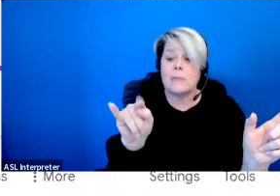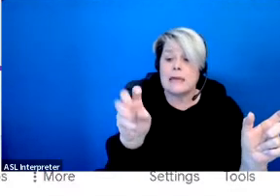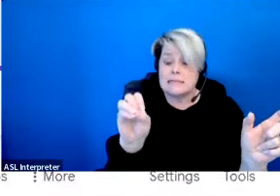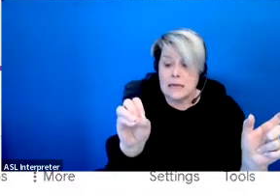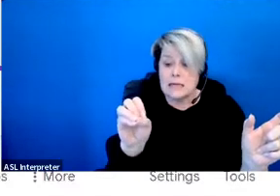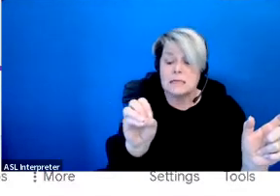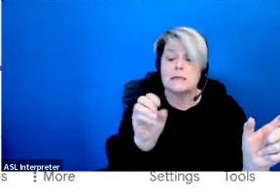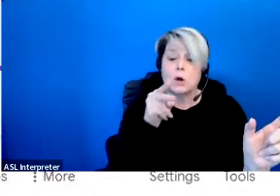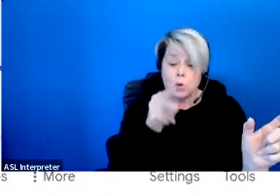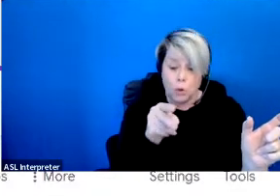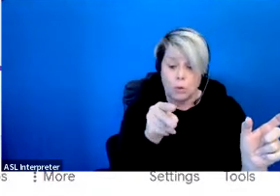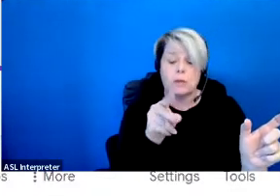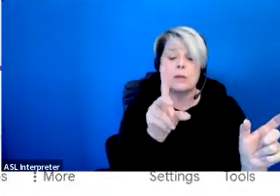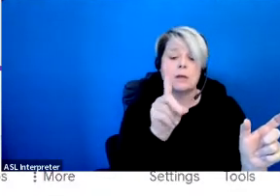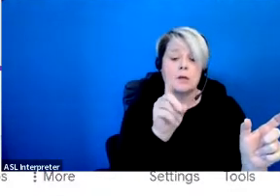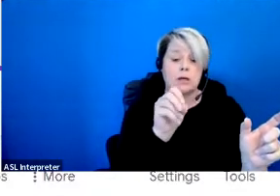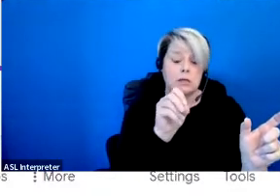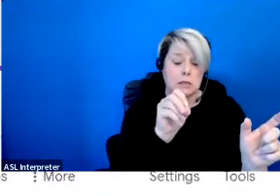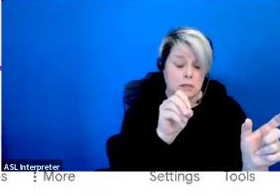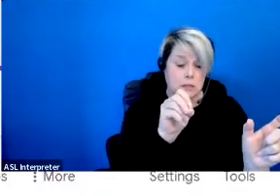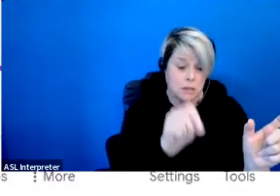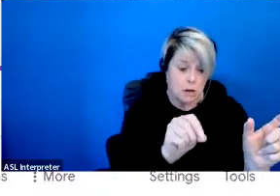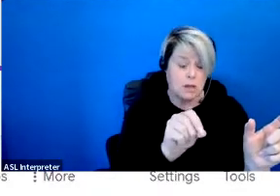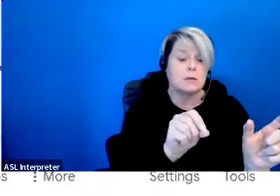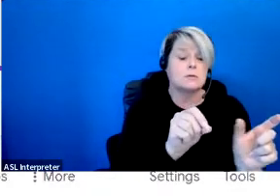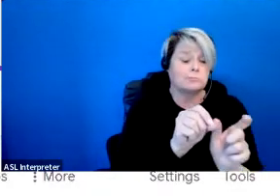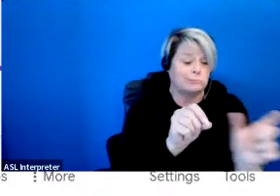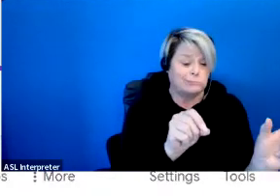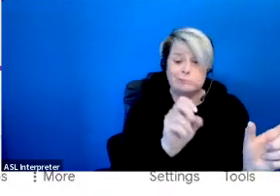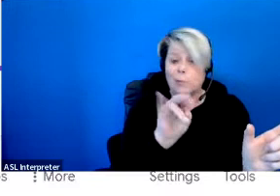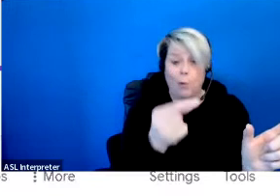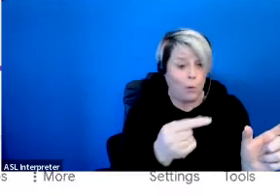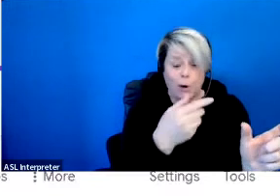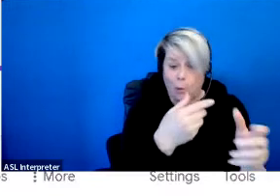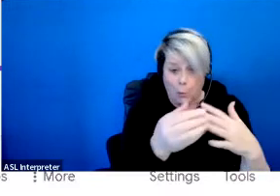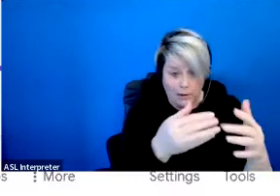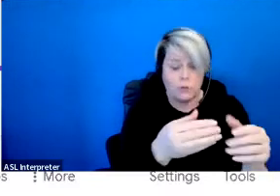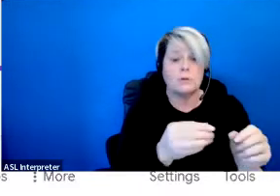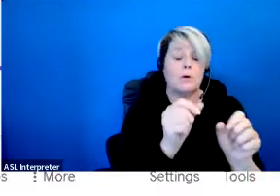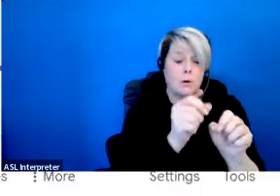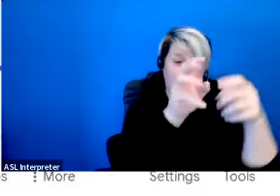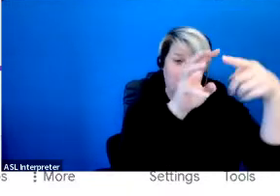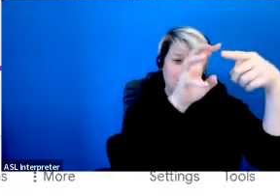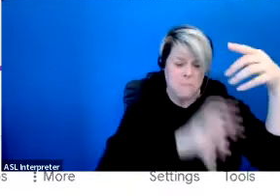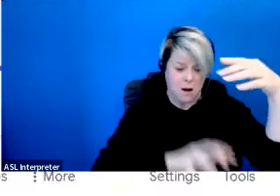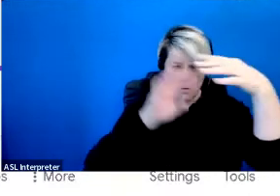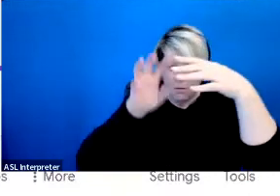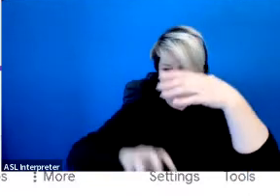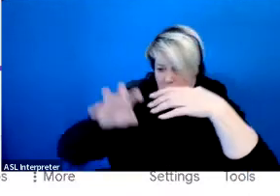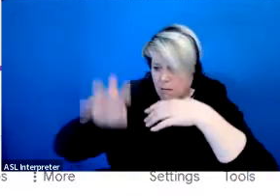got or dot EDU or dot ORG. And if you put them a I altogether, the site colon.domain, what happens when